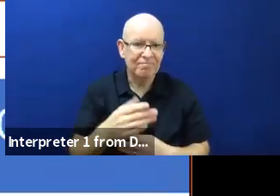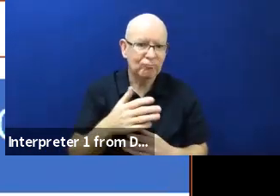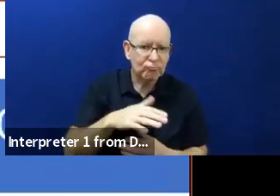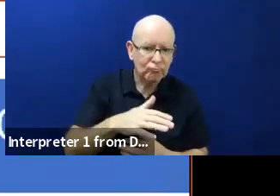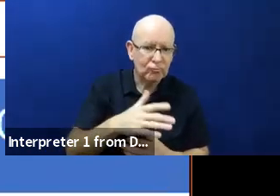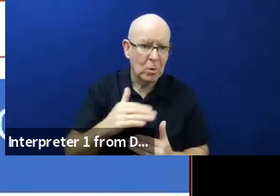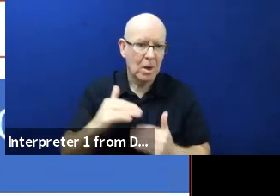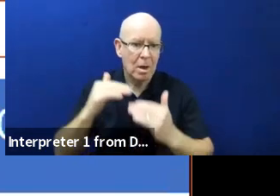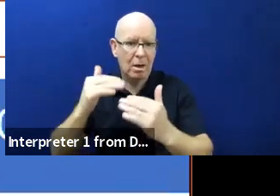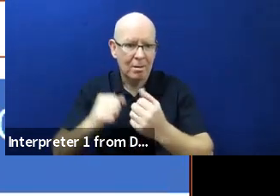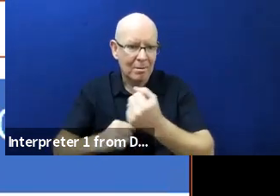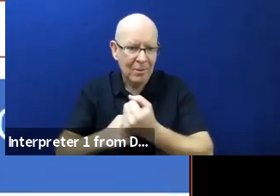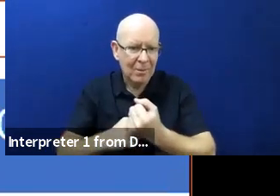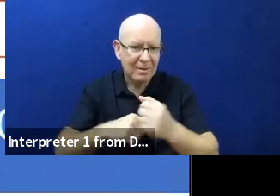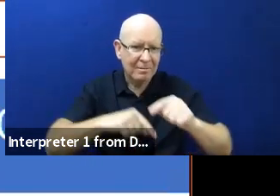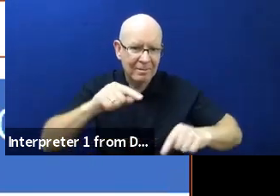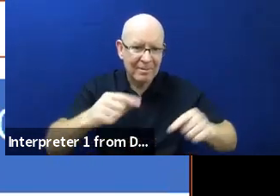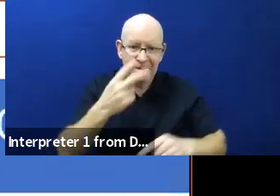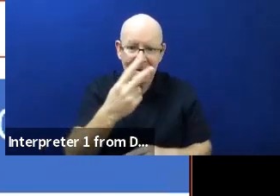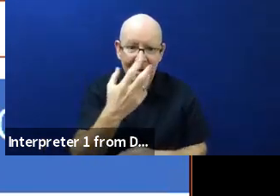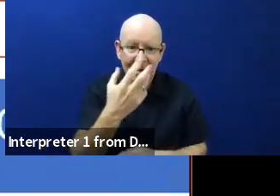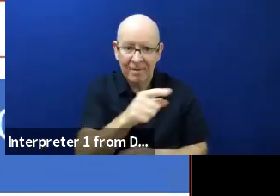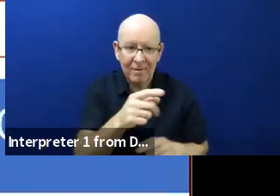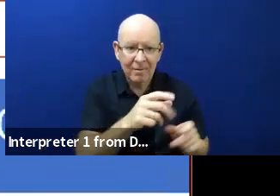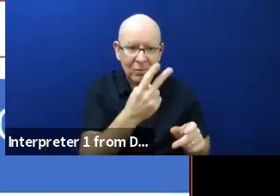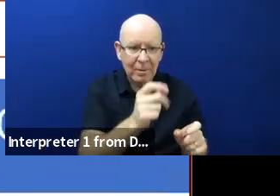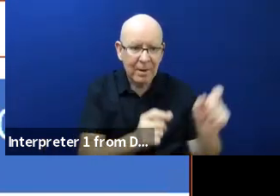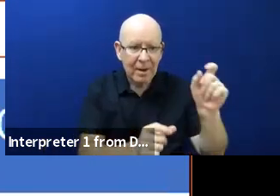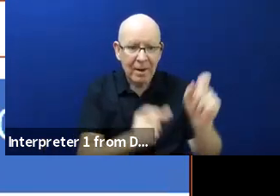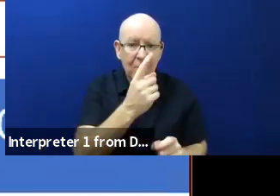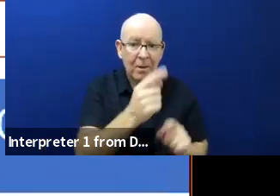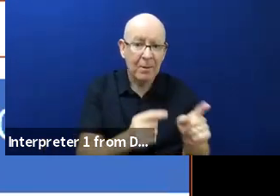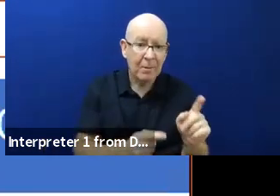The orange bar are for people seeking regular participation maybe trying to go to work,